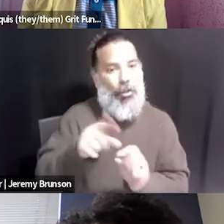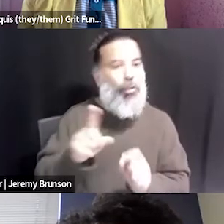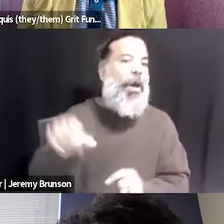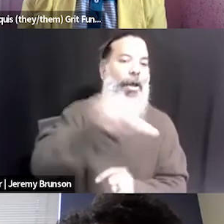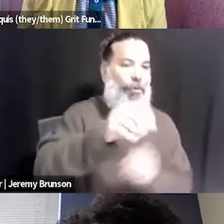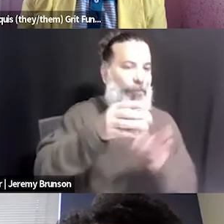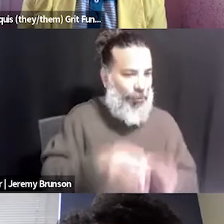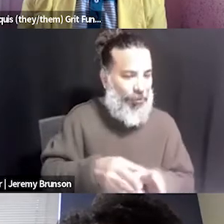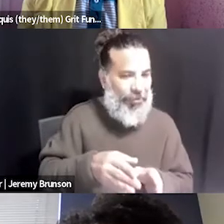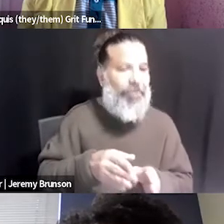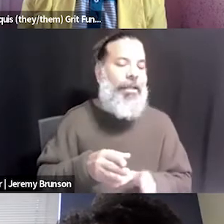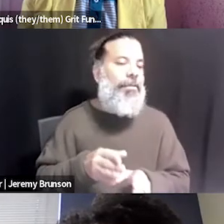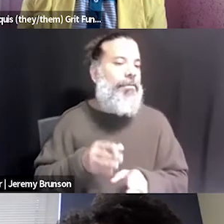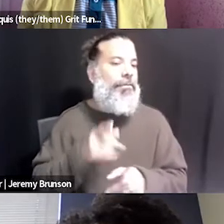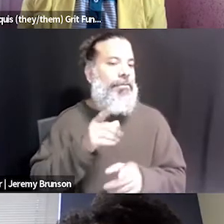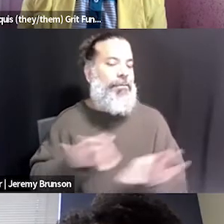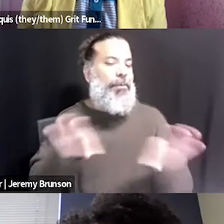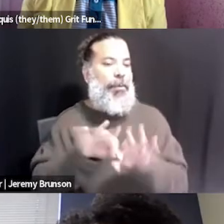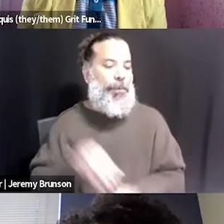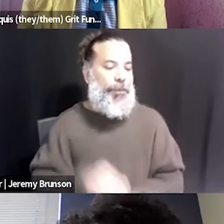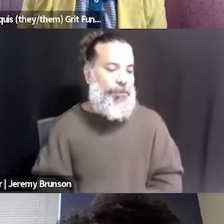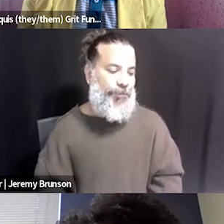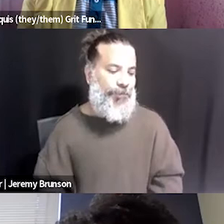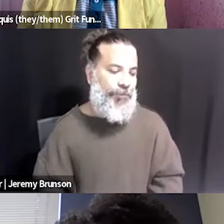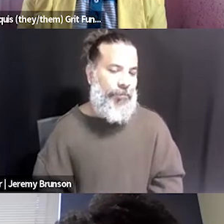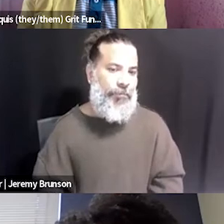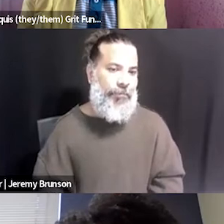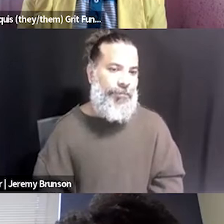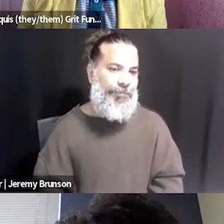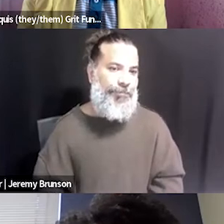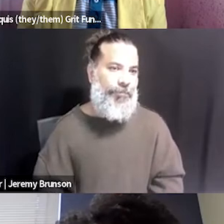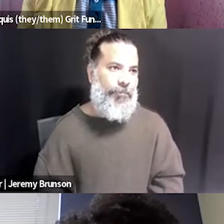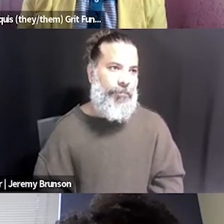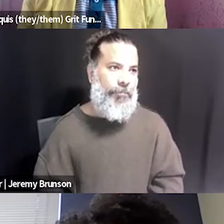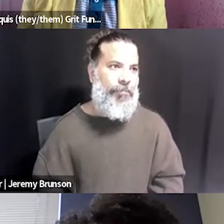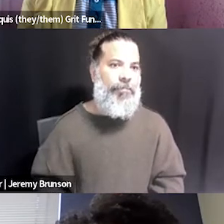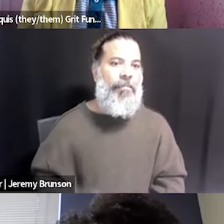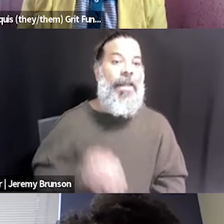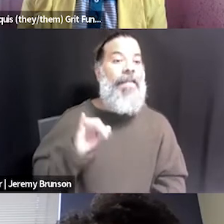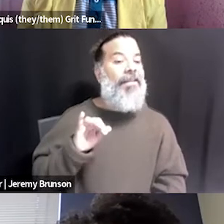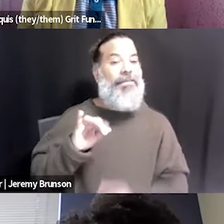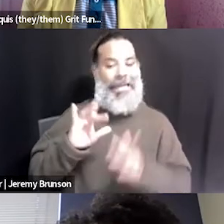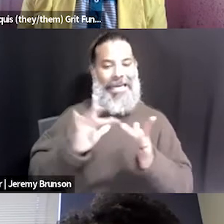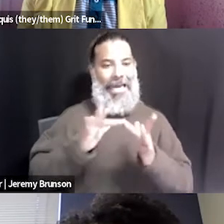That is really important. That's the whole networking thing.